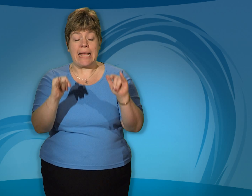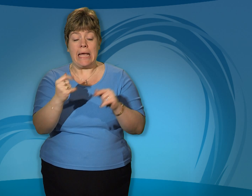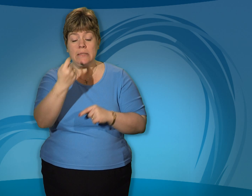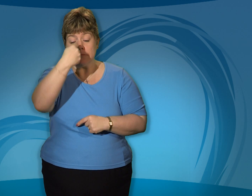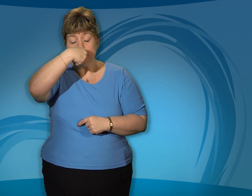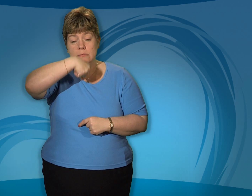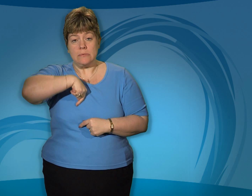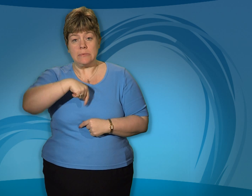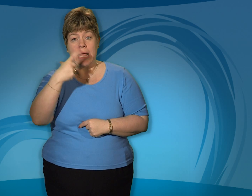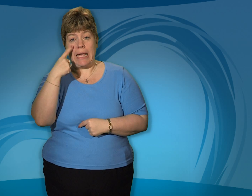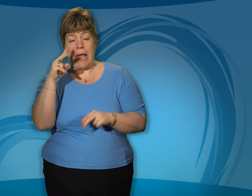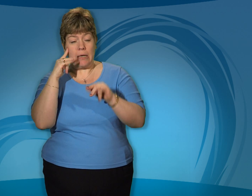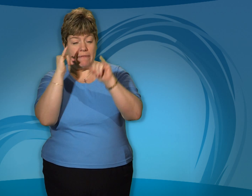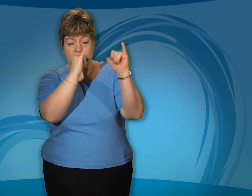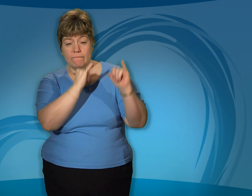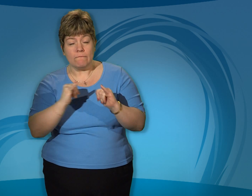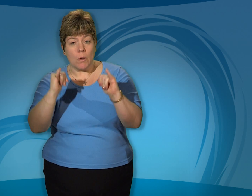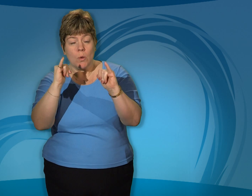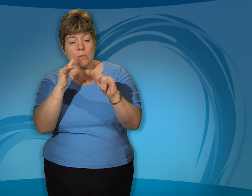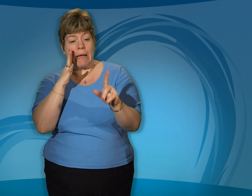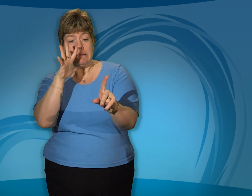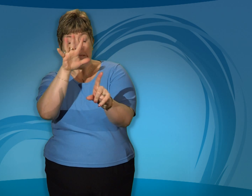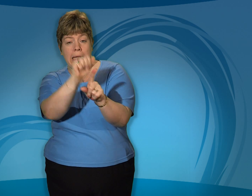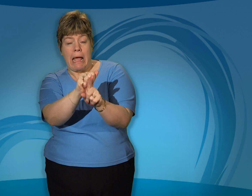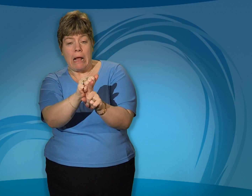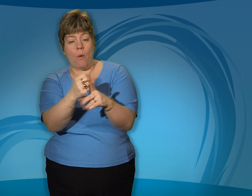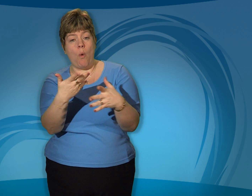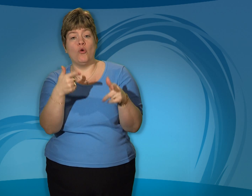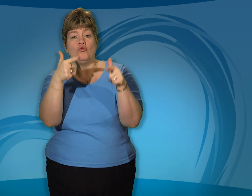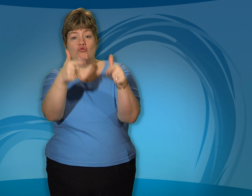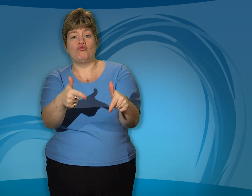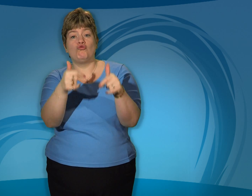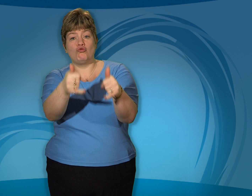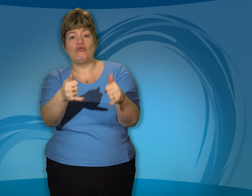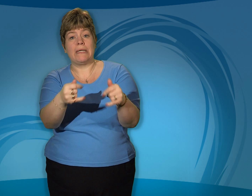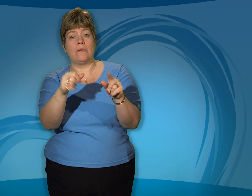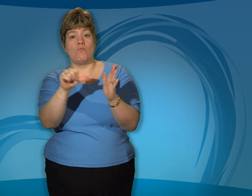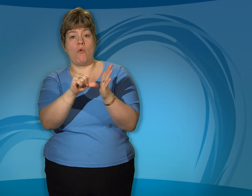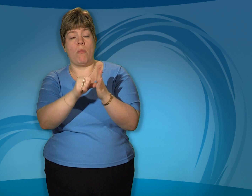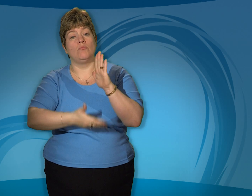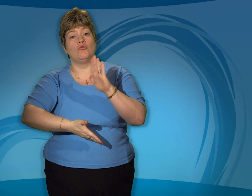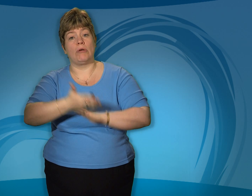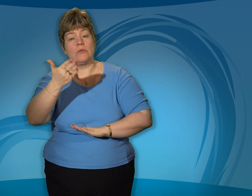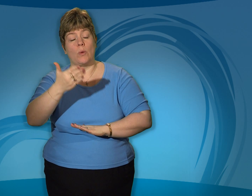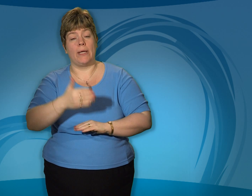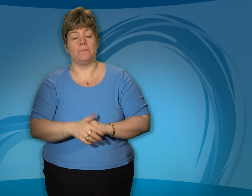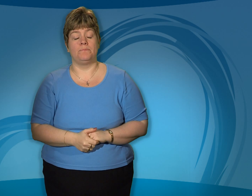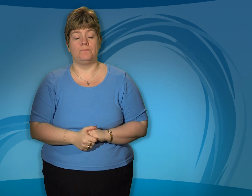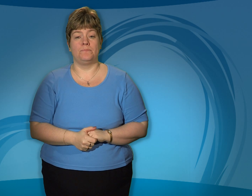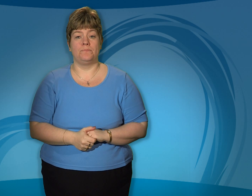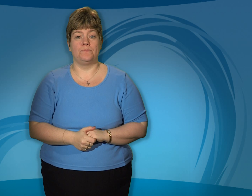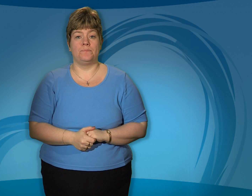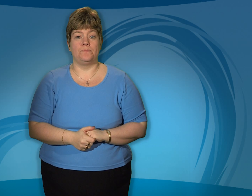This test allows us to see, diagnose or treat most problems immediately.